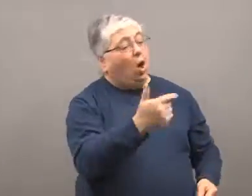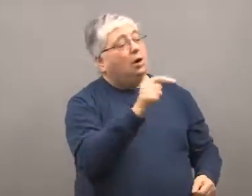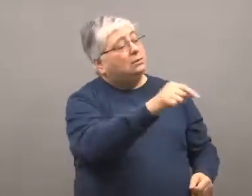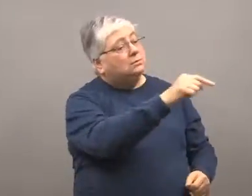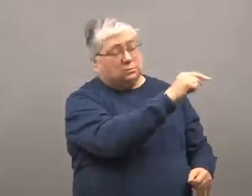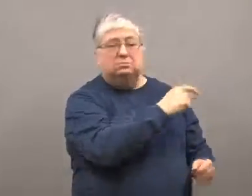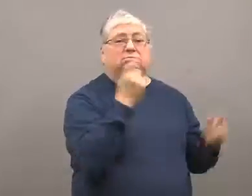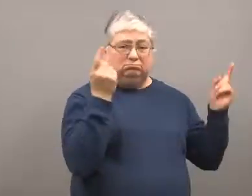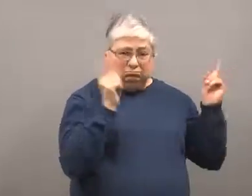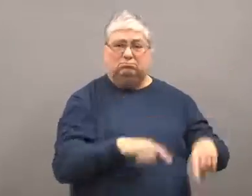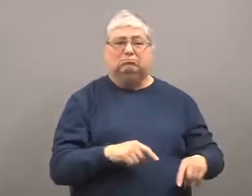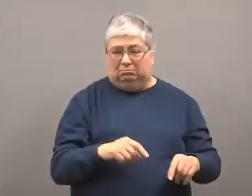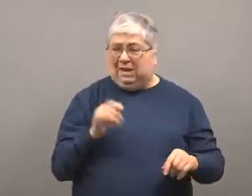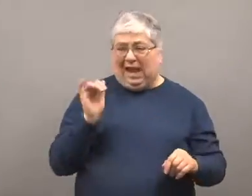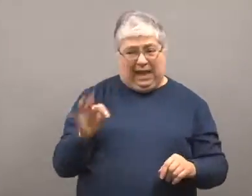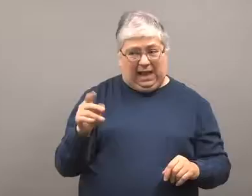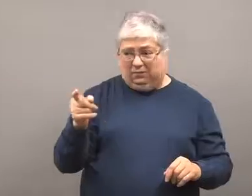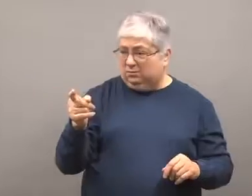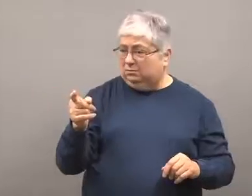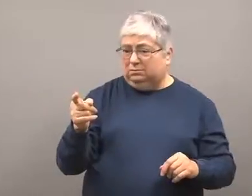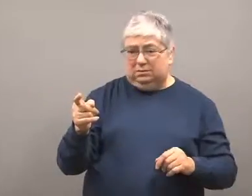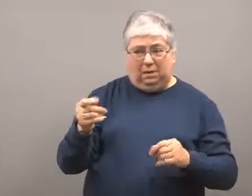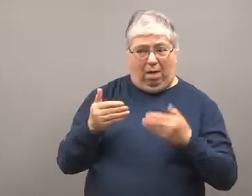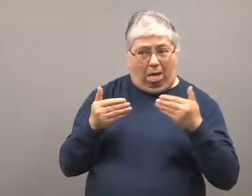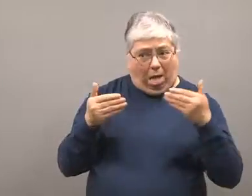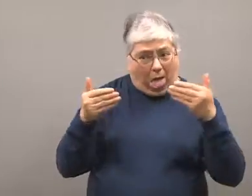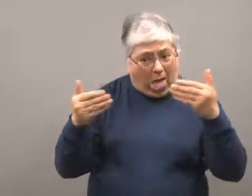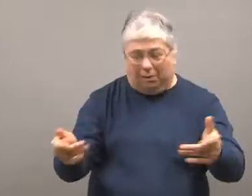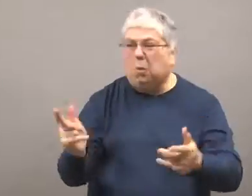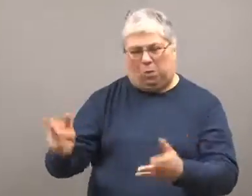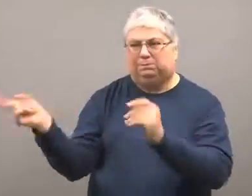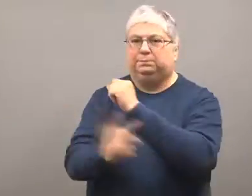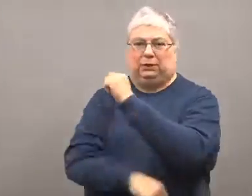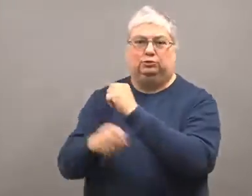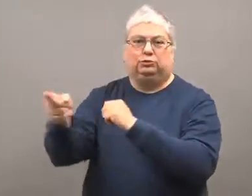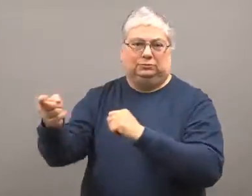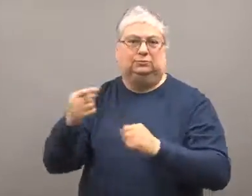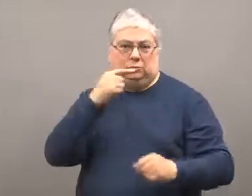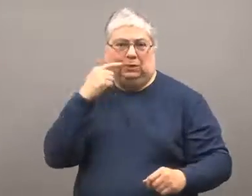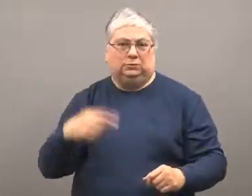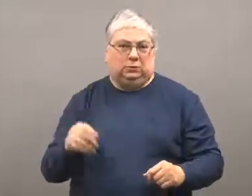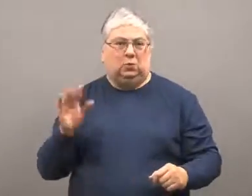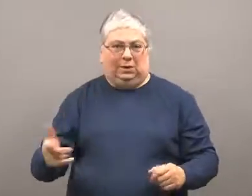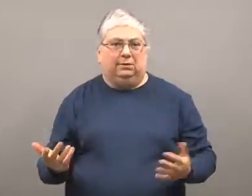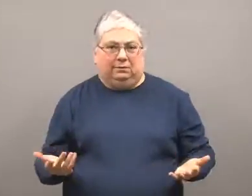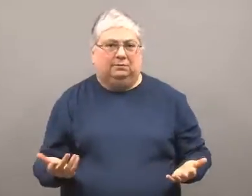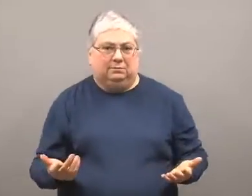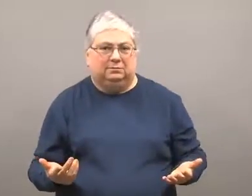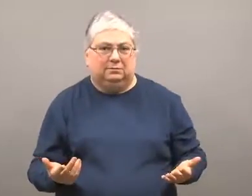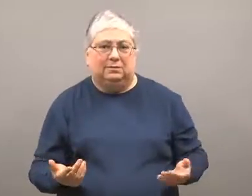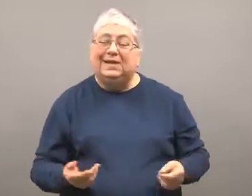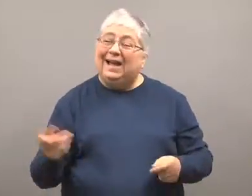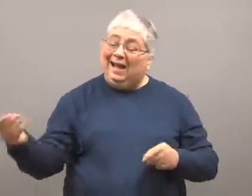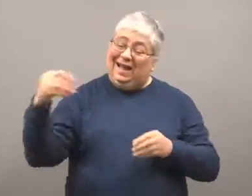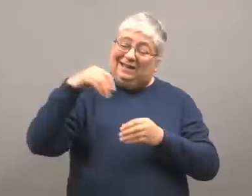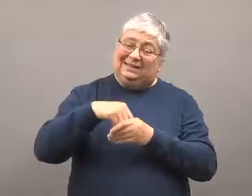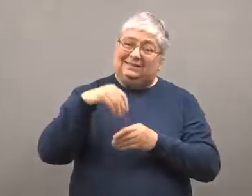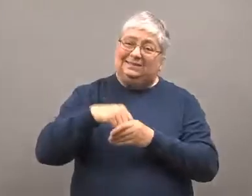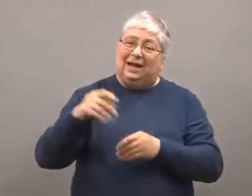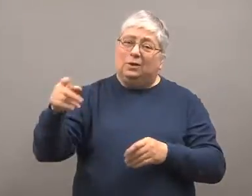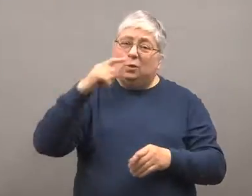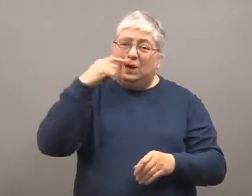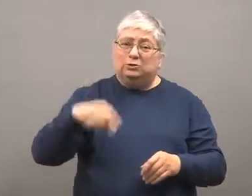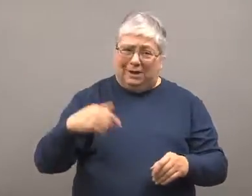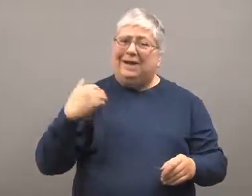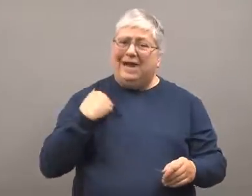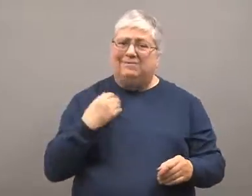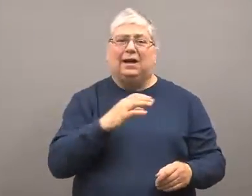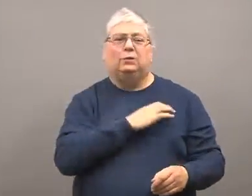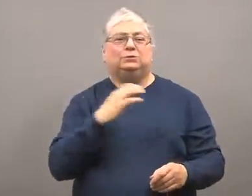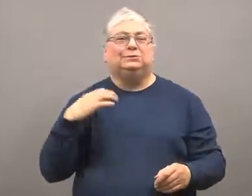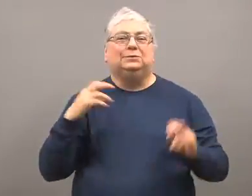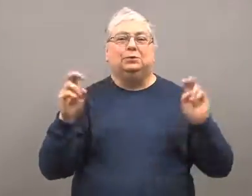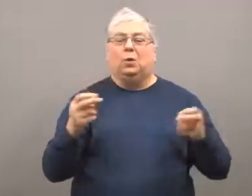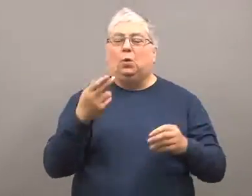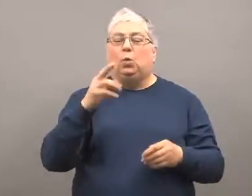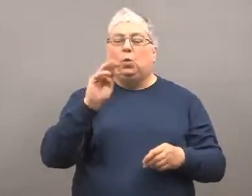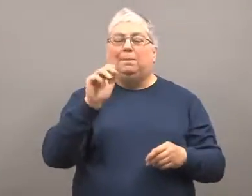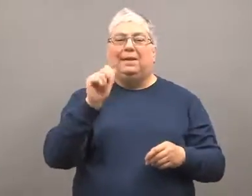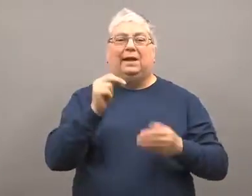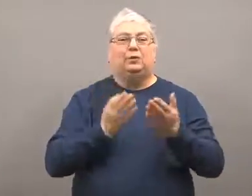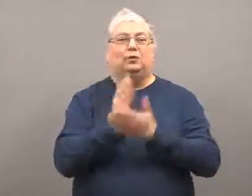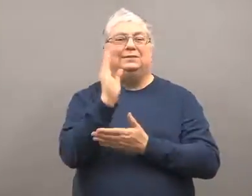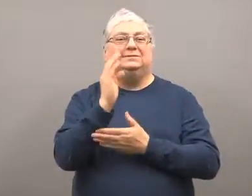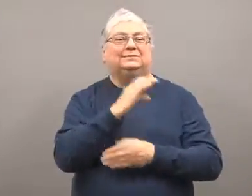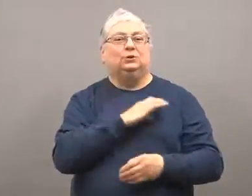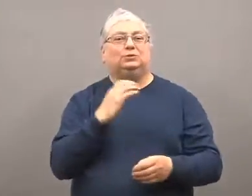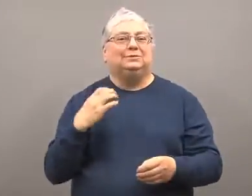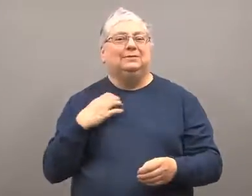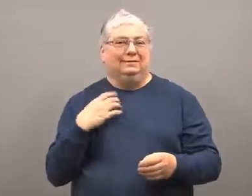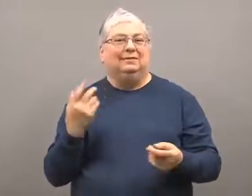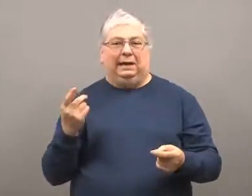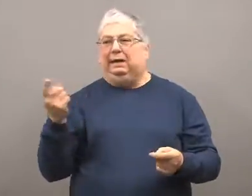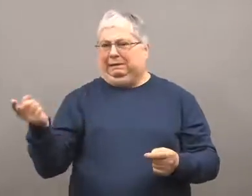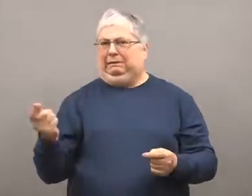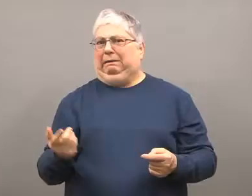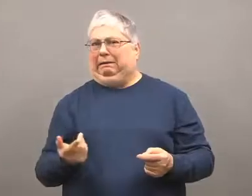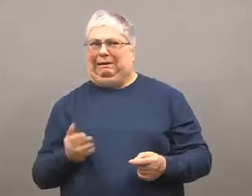They agree that Russia will suffer repercussions if they move forward.